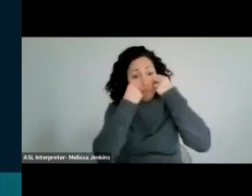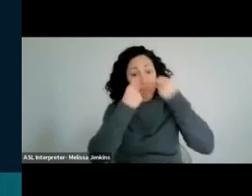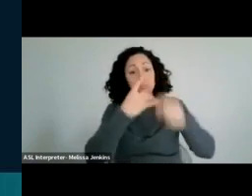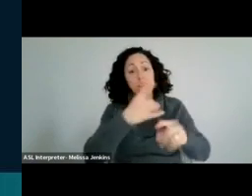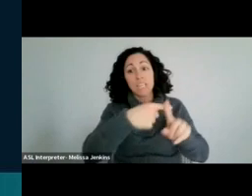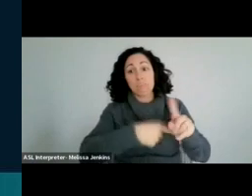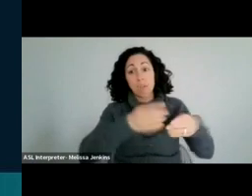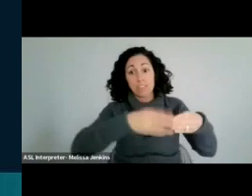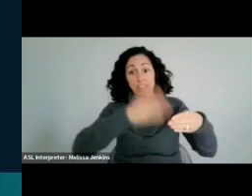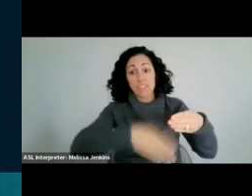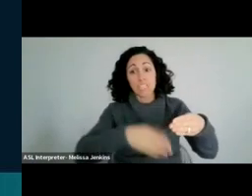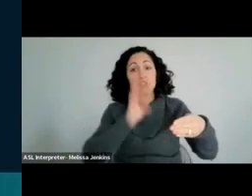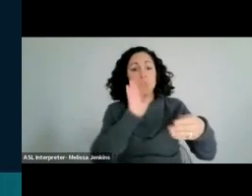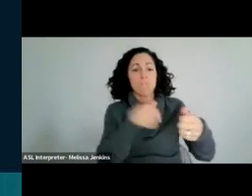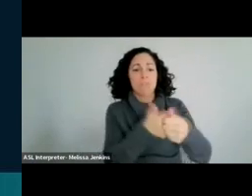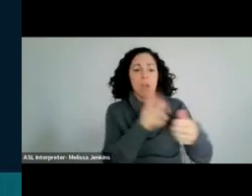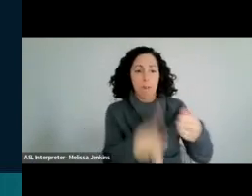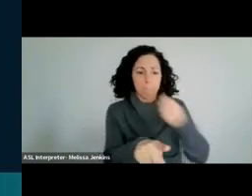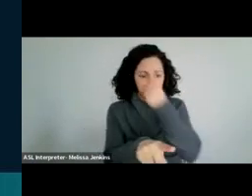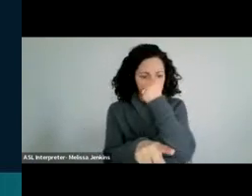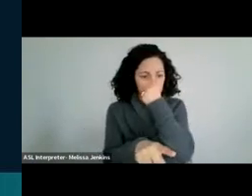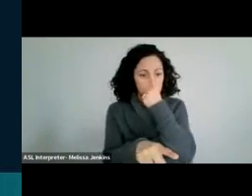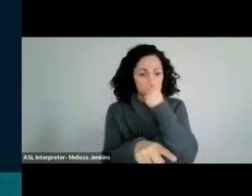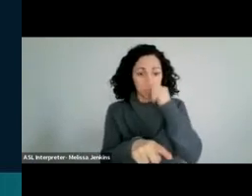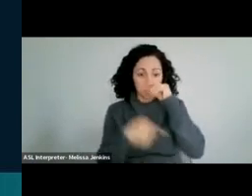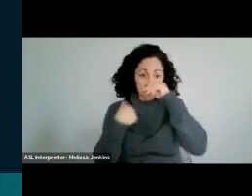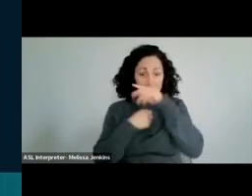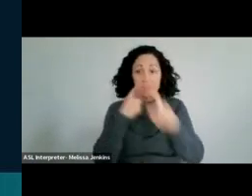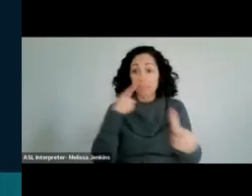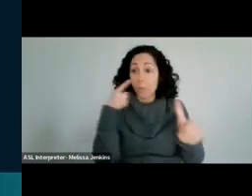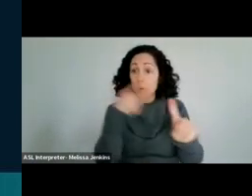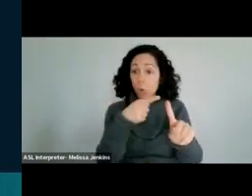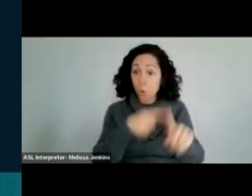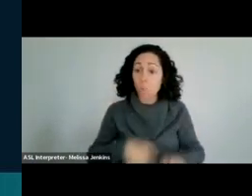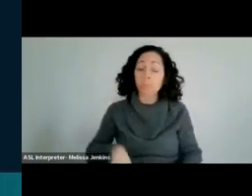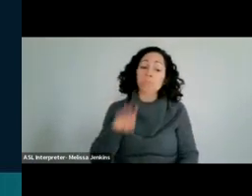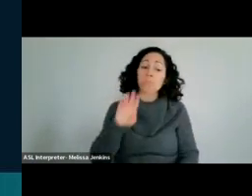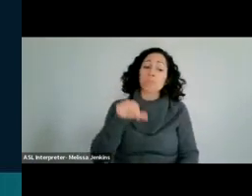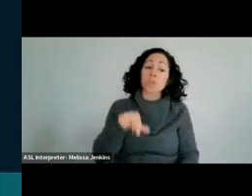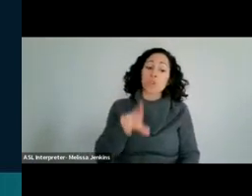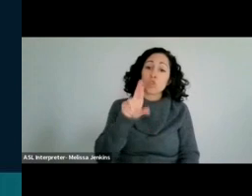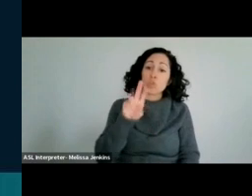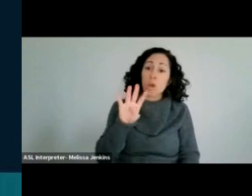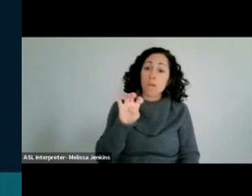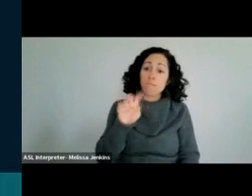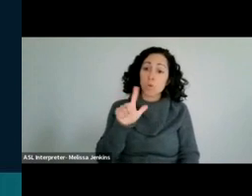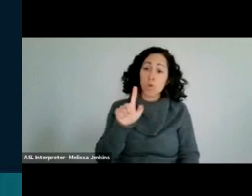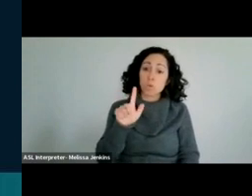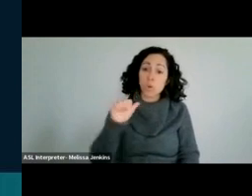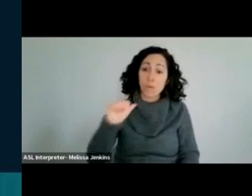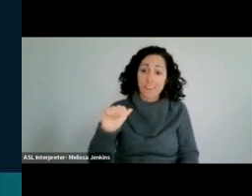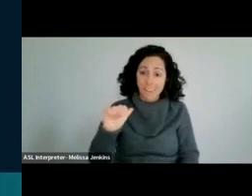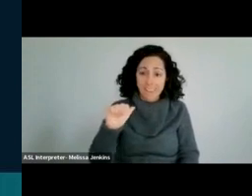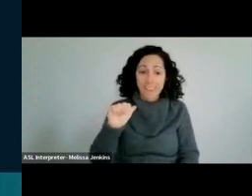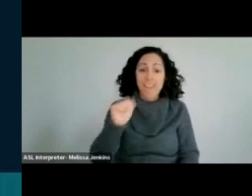The goal will be to stabilize the BCVA in the QR-421a treated eyes,